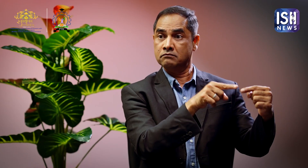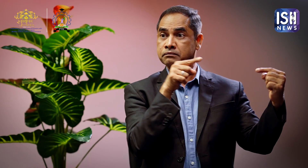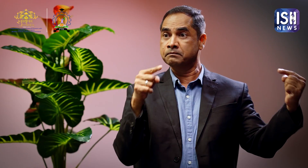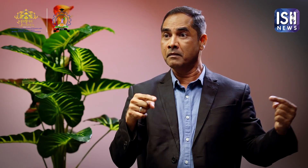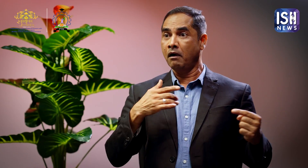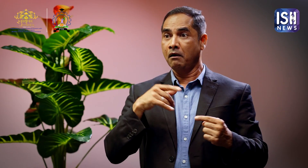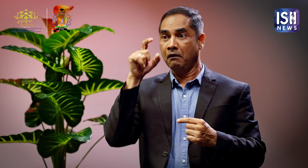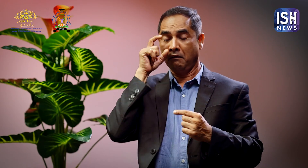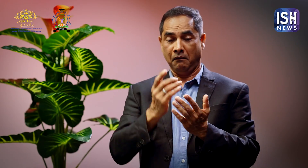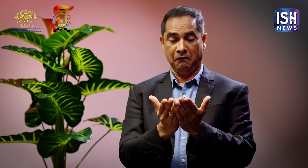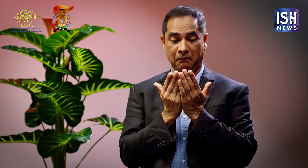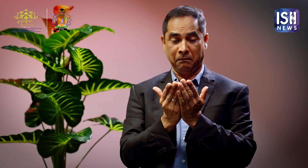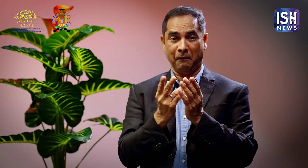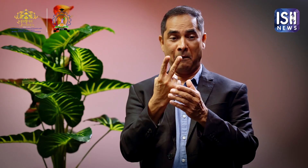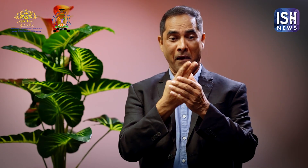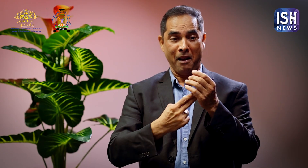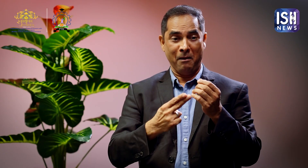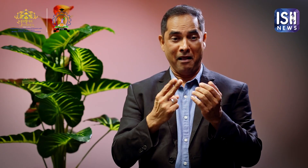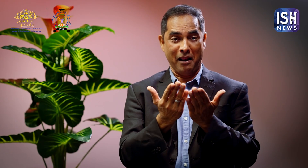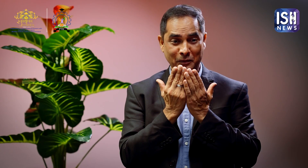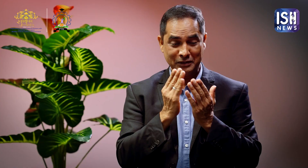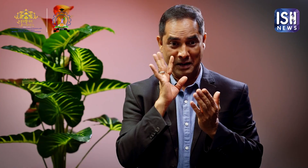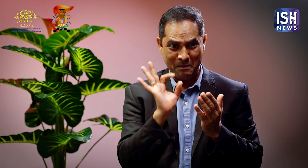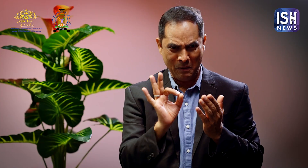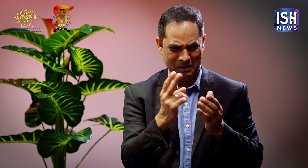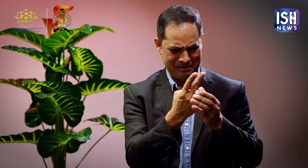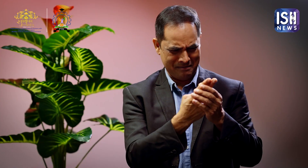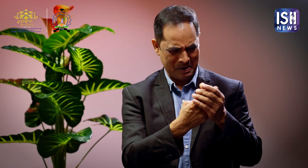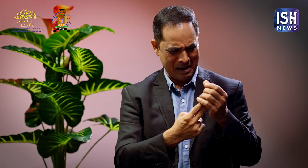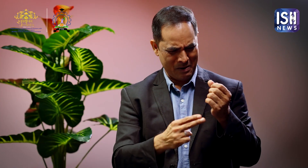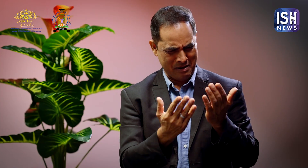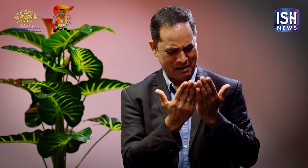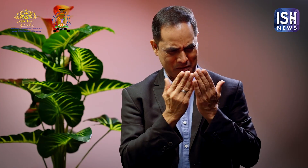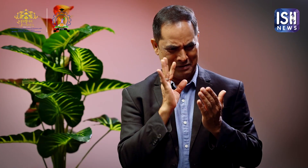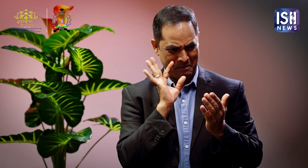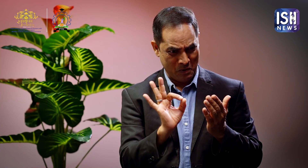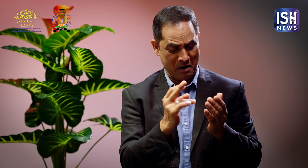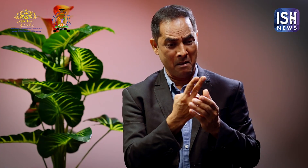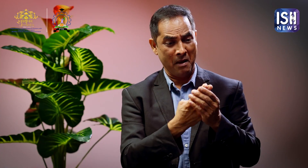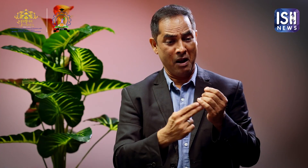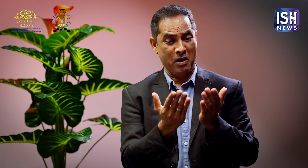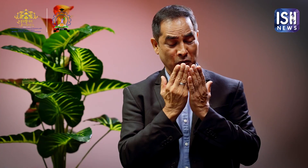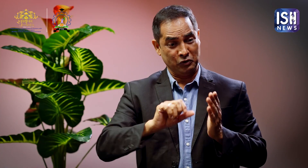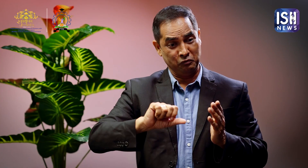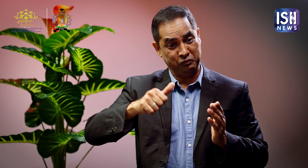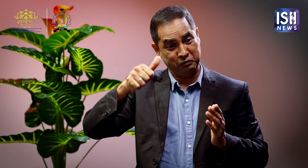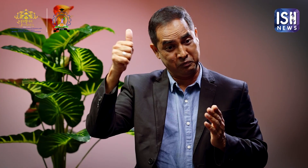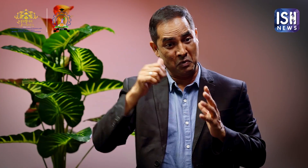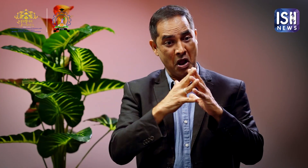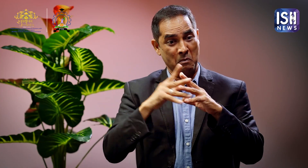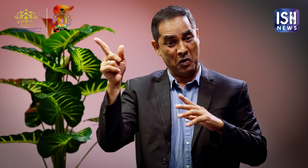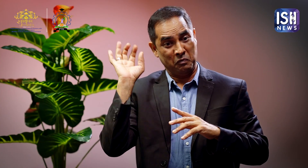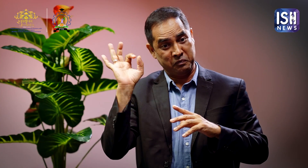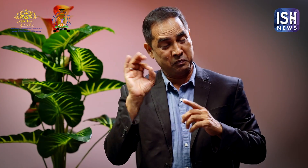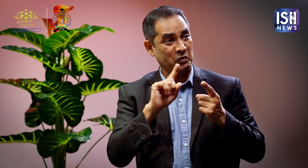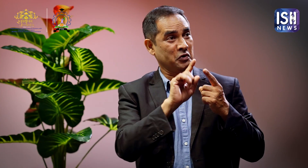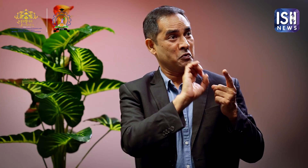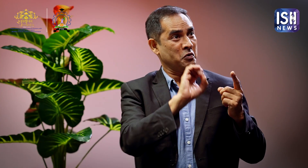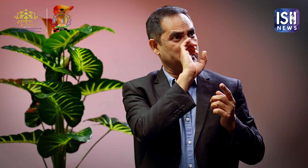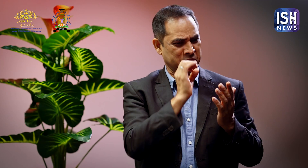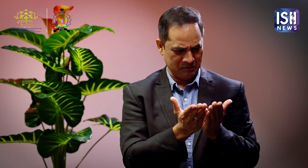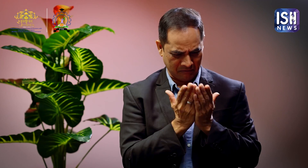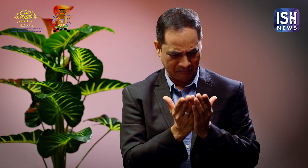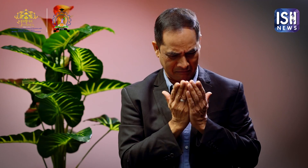Ironically, based on my studies, teaching via method of bilingualism is supposed to be successful as proved in American and European institutions.